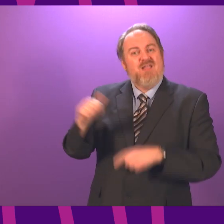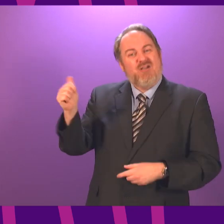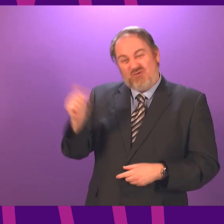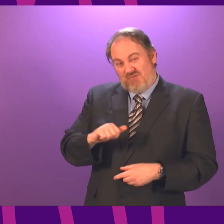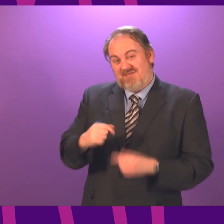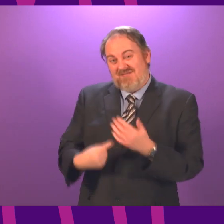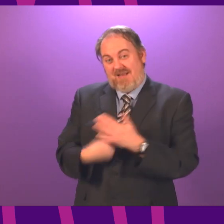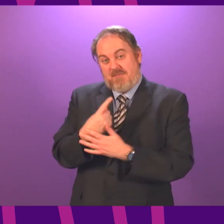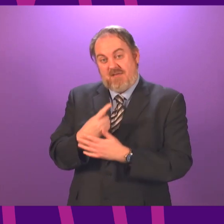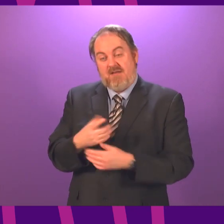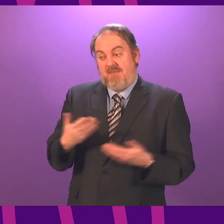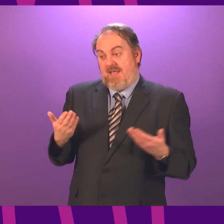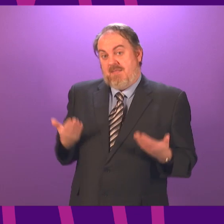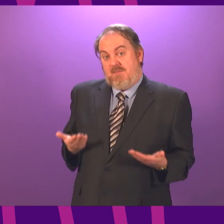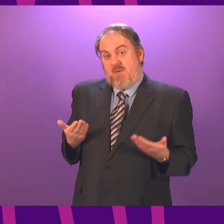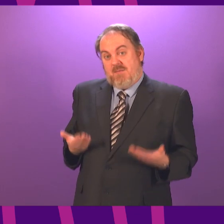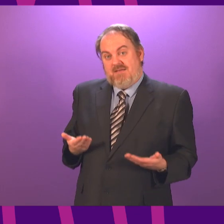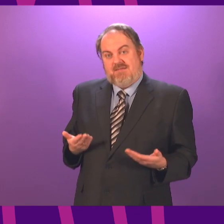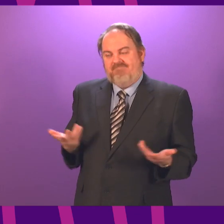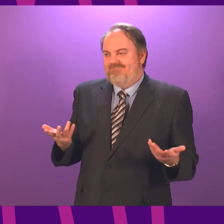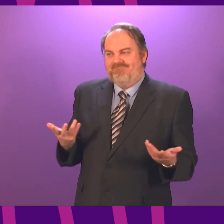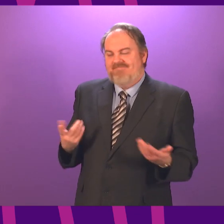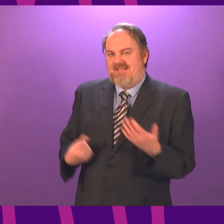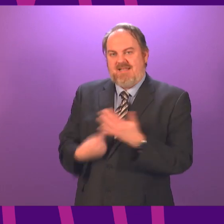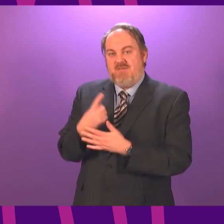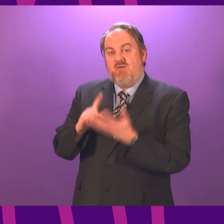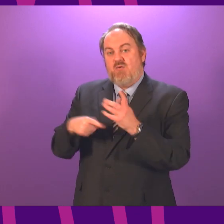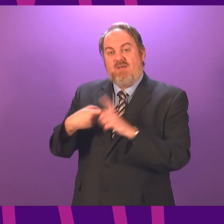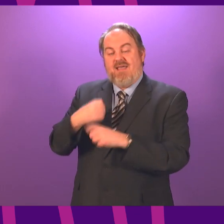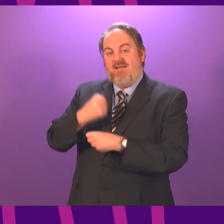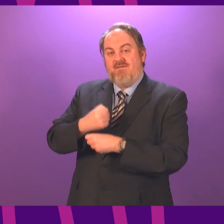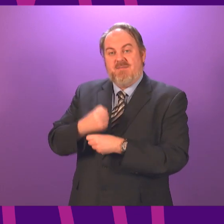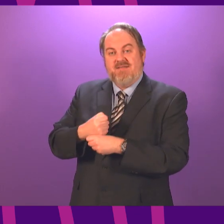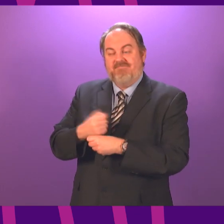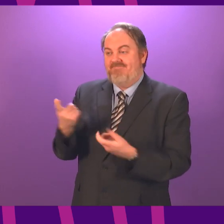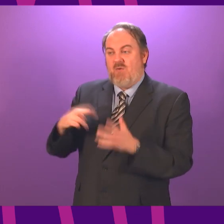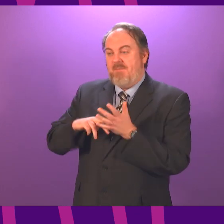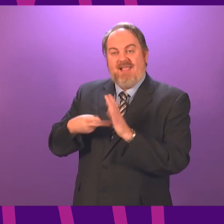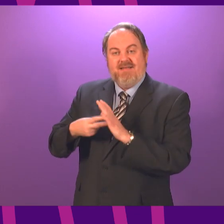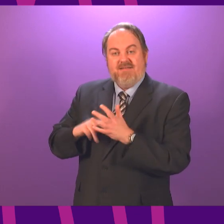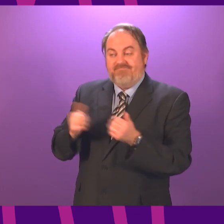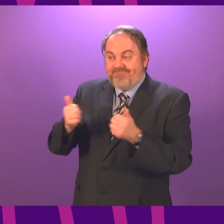but, as of this moment, that is not something that the UK Government is planning to do, as far as I am aware.